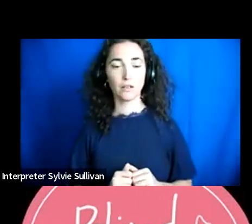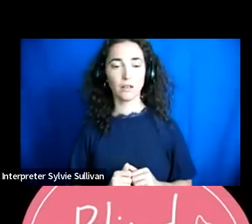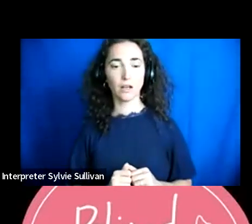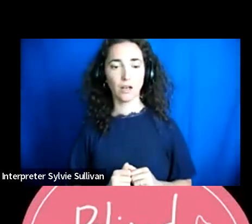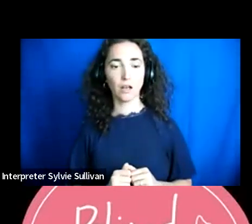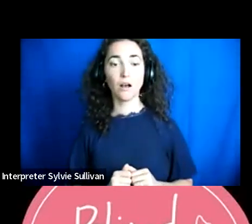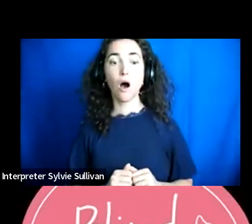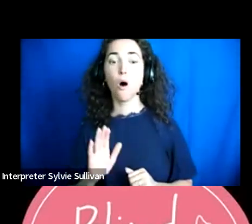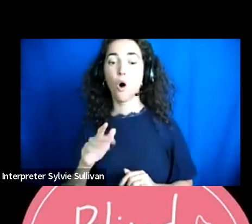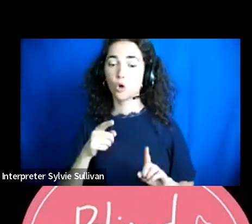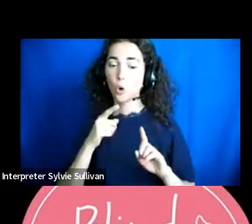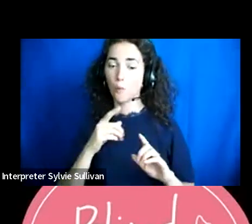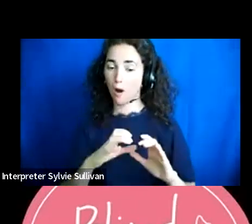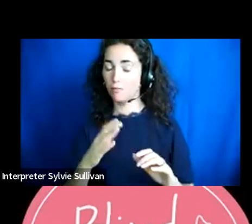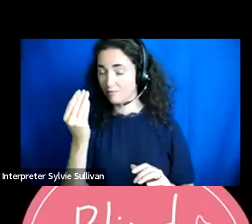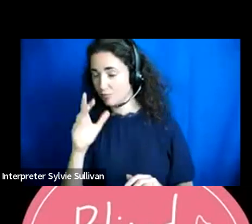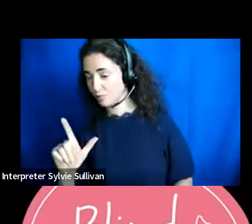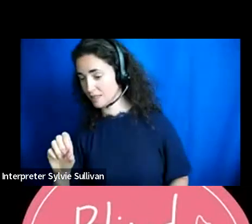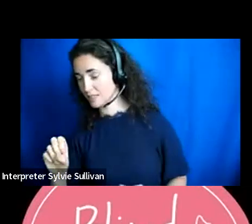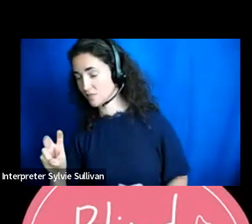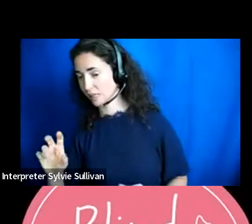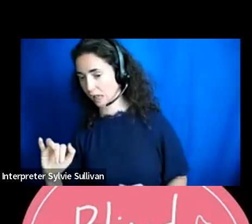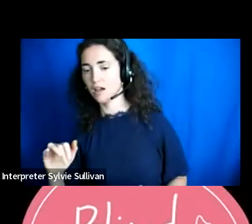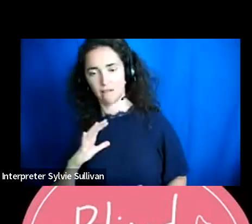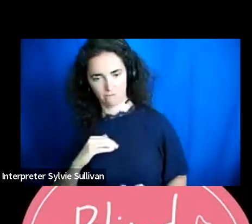We actually do that at Lsbi coaches in here.